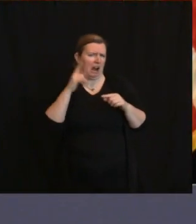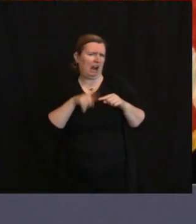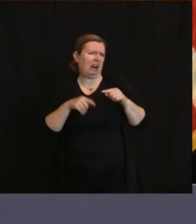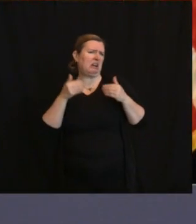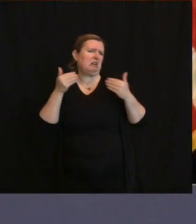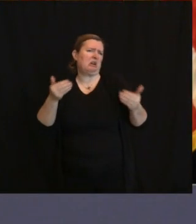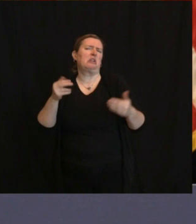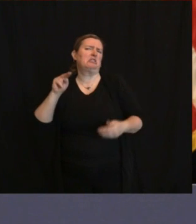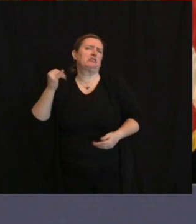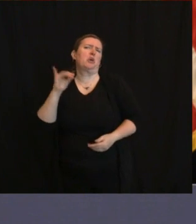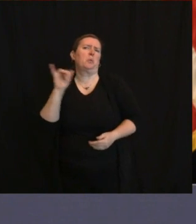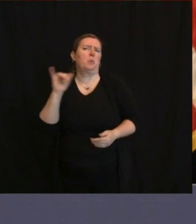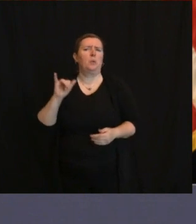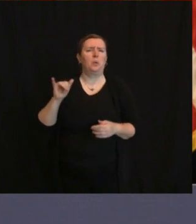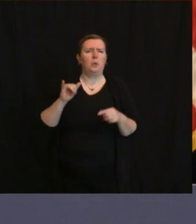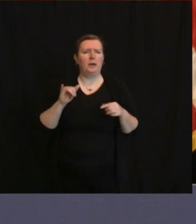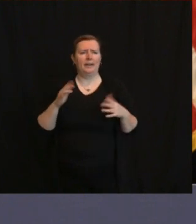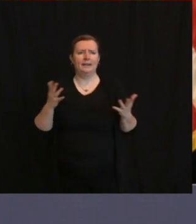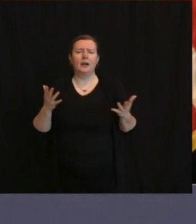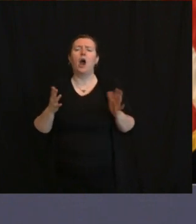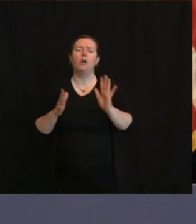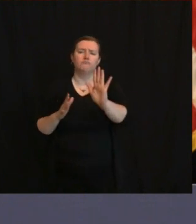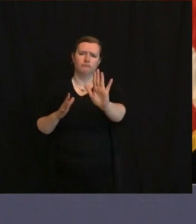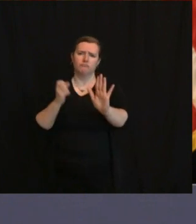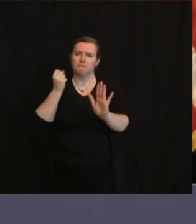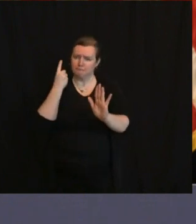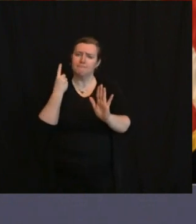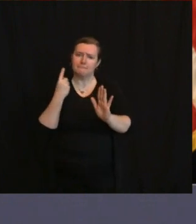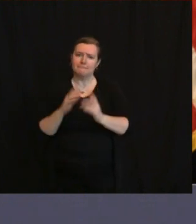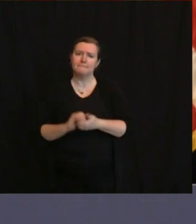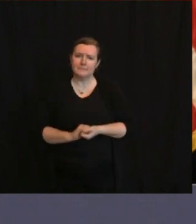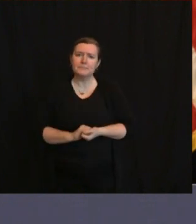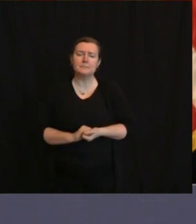WE RESPECT OUR GOLF AND WE HEAR THAT OTHER STATES ARE DOING X